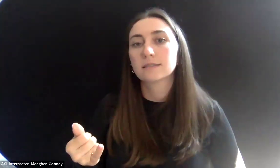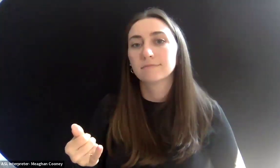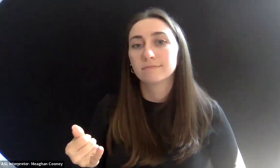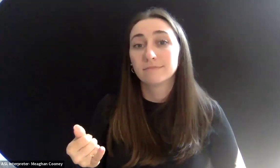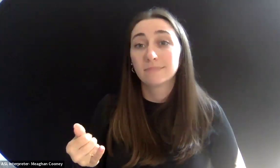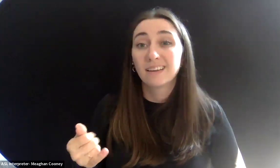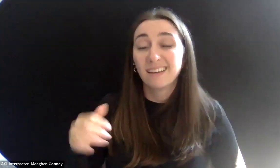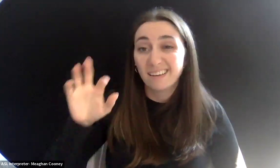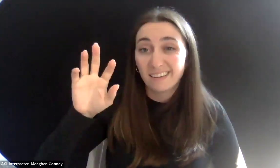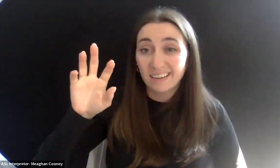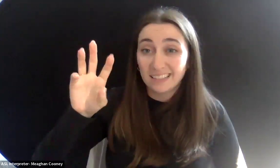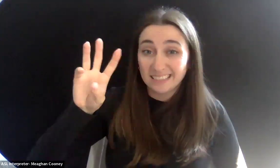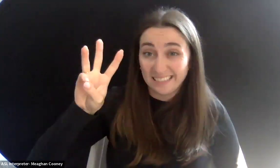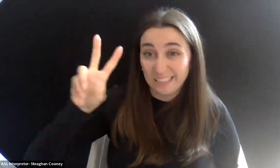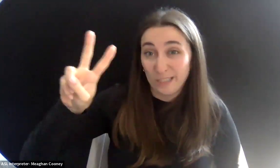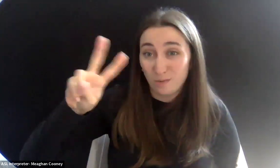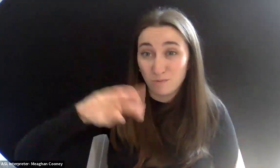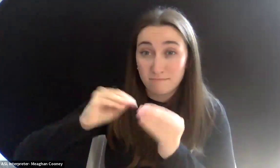So all the red bars correlate to high risk.